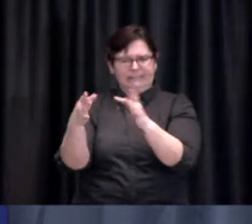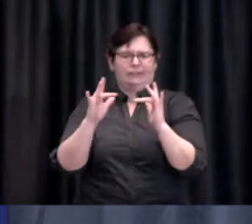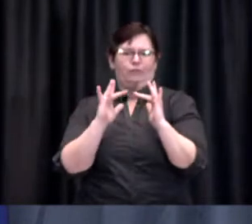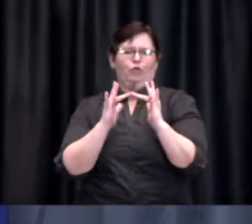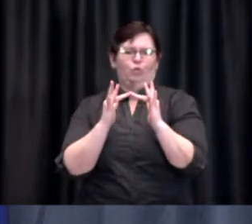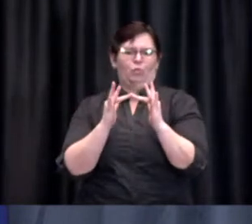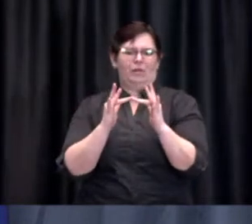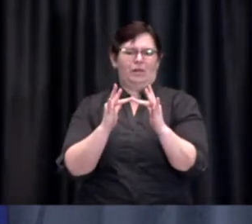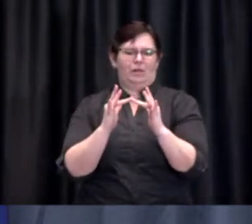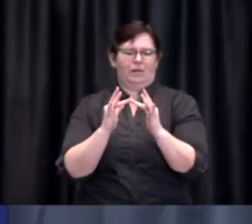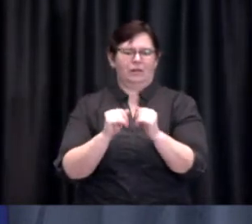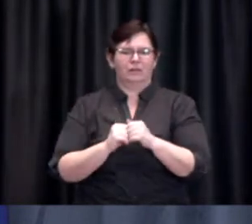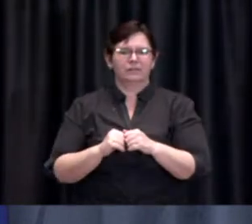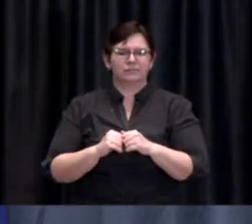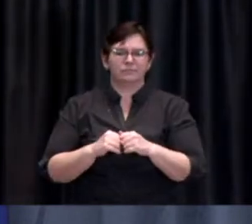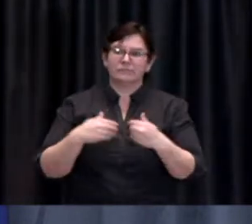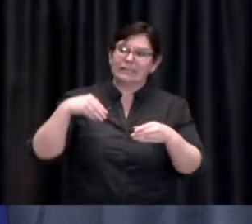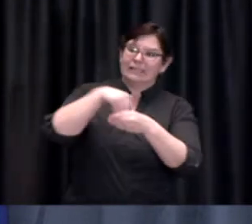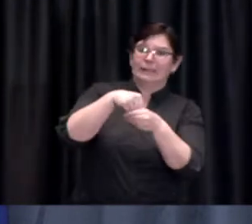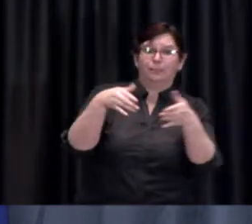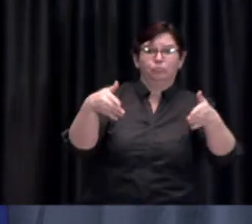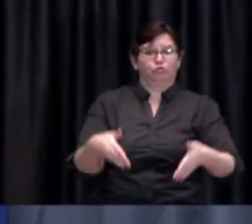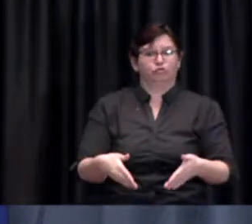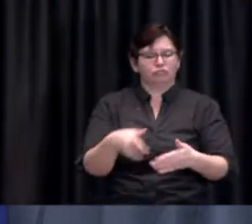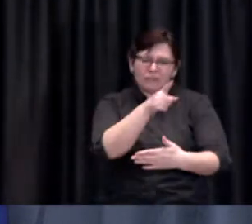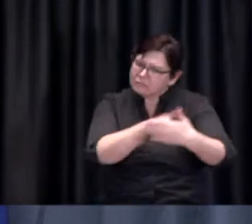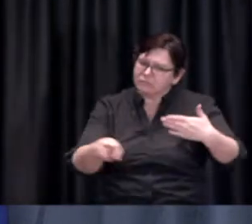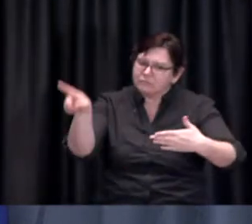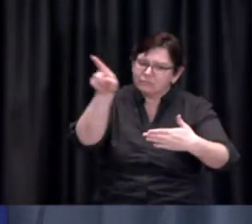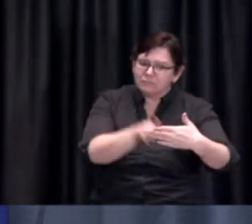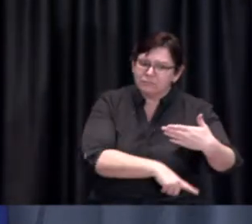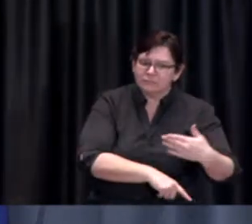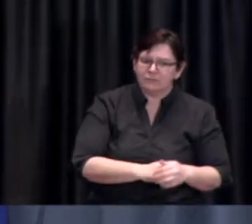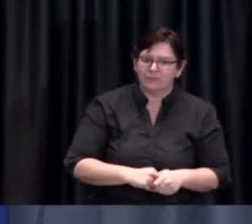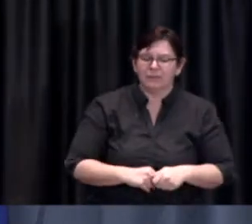But this list of those seemingly going virtual uh includes: